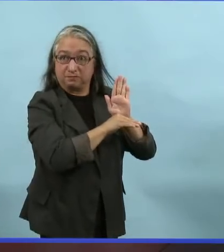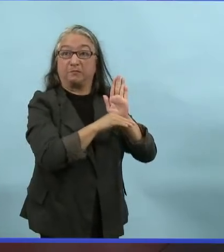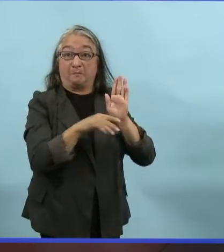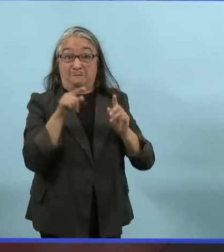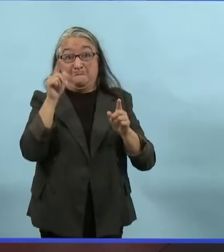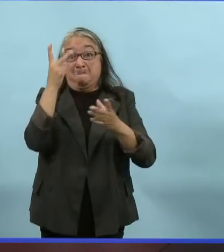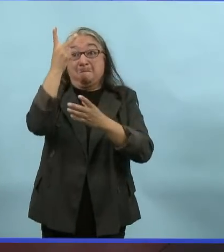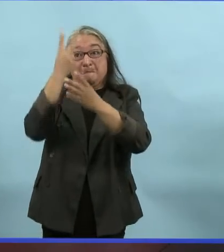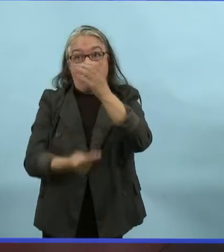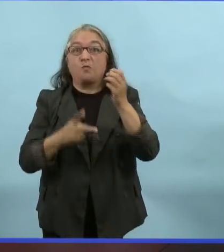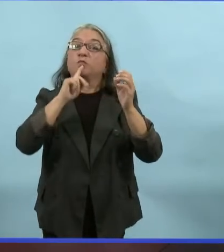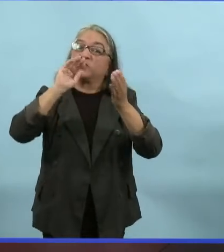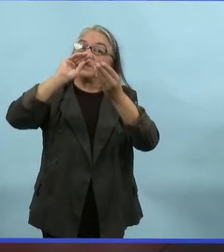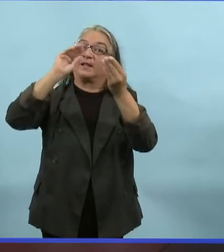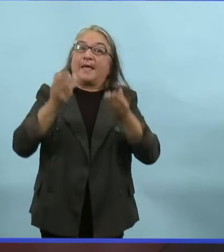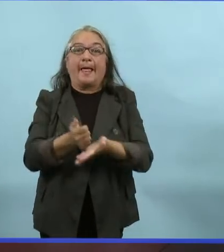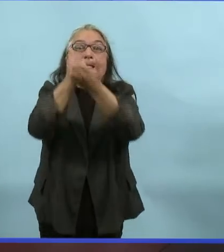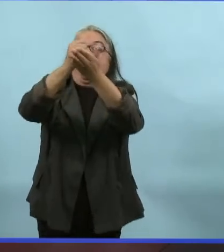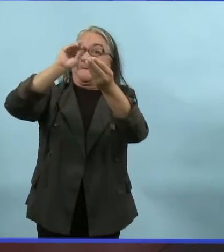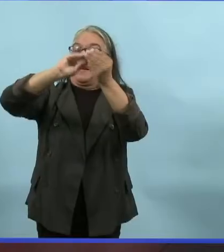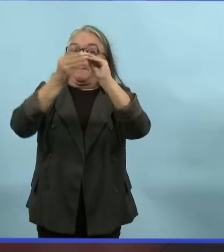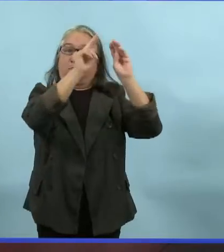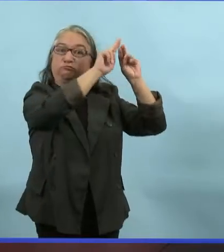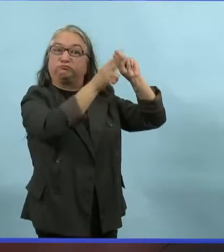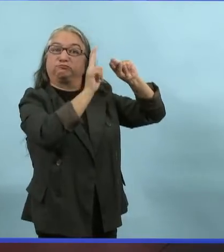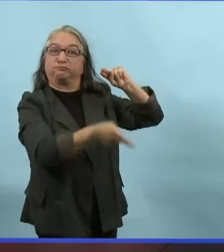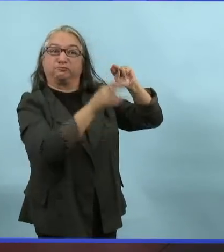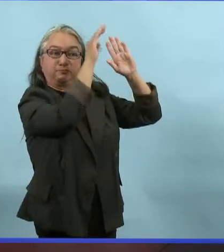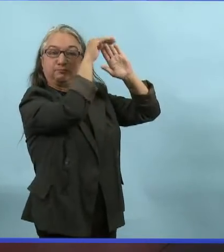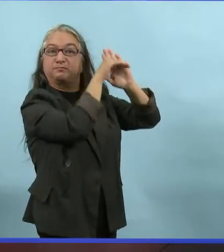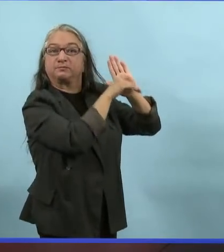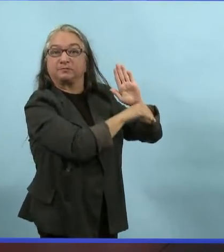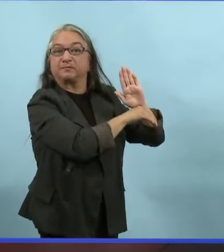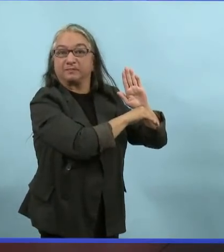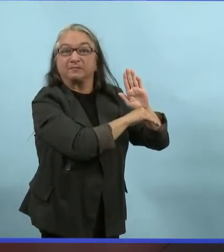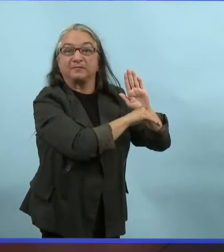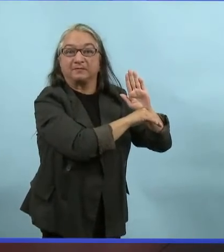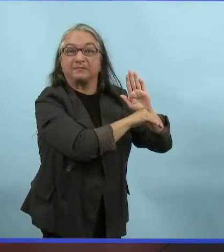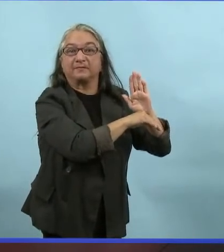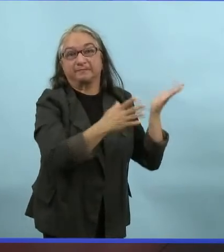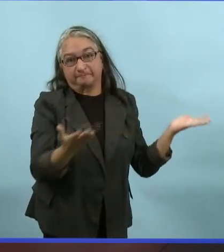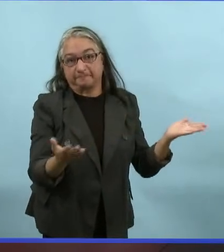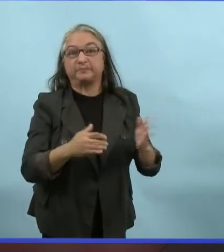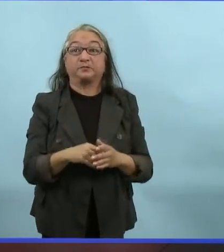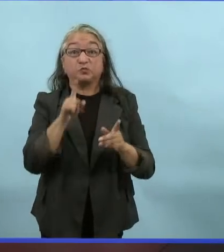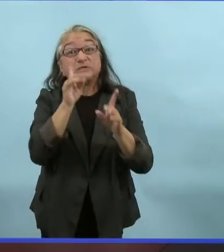on that path to a Manitoba with public health recommendations but not orders